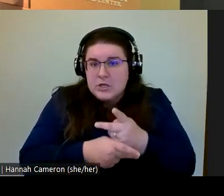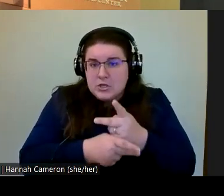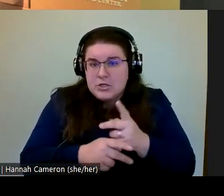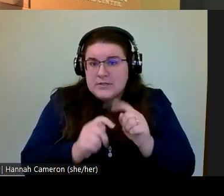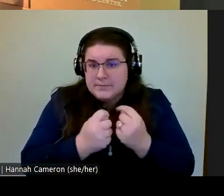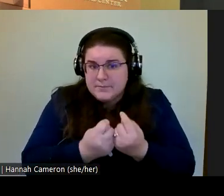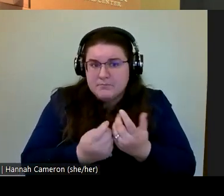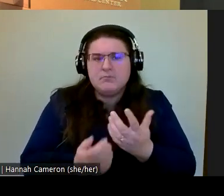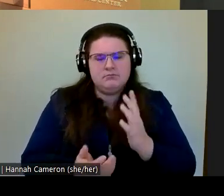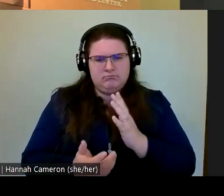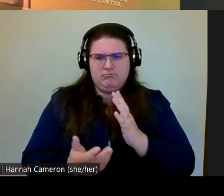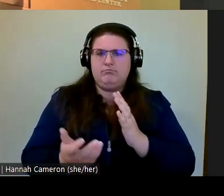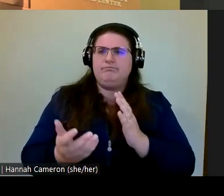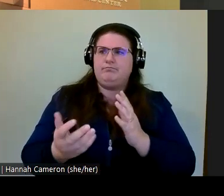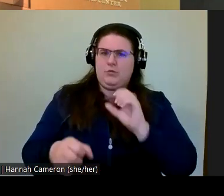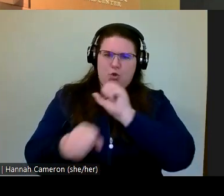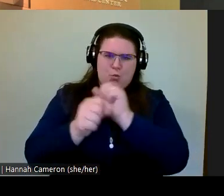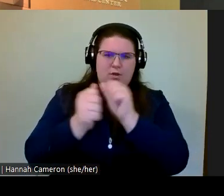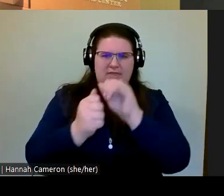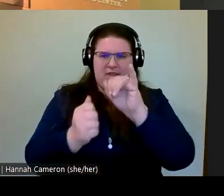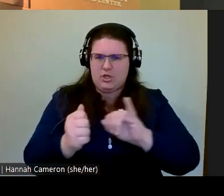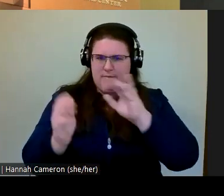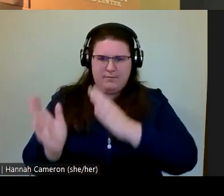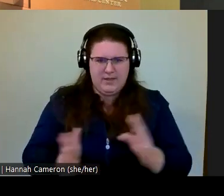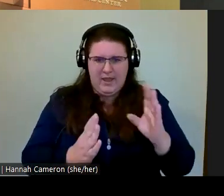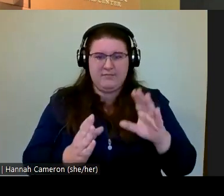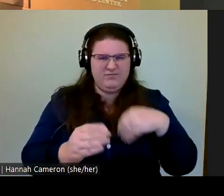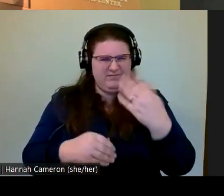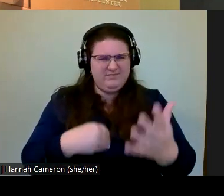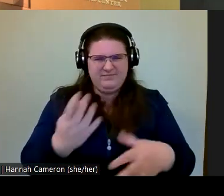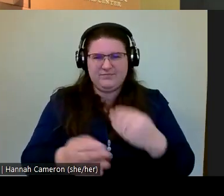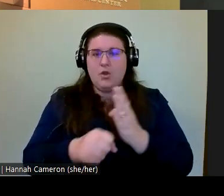plan and we offered collaborative care to more than 50,000 patients in more than a 100 clinics